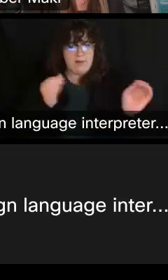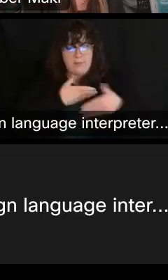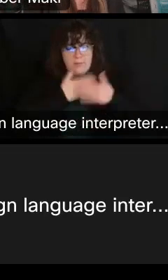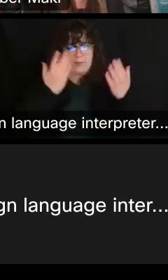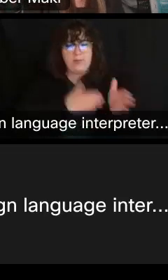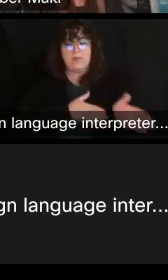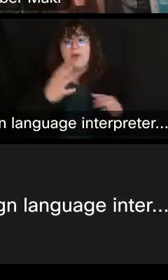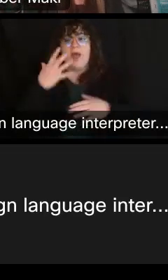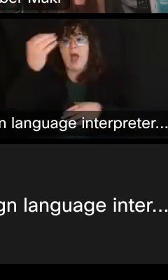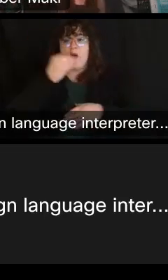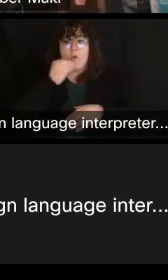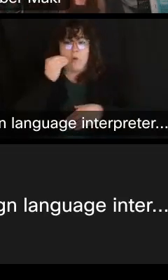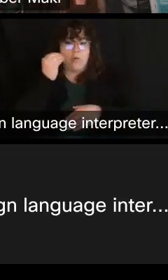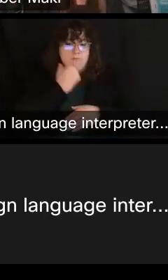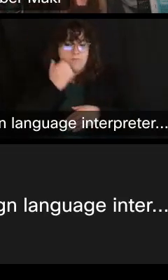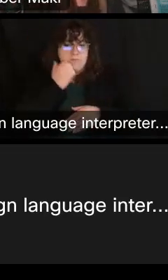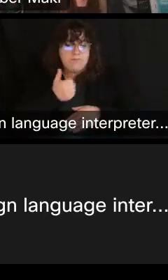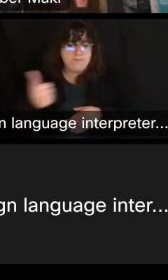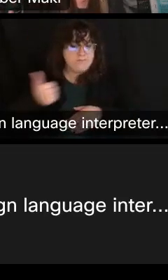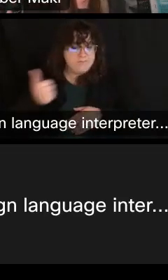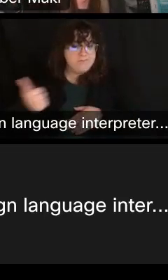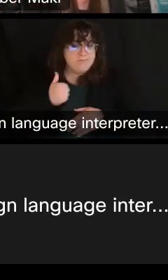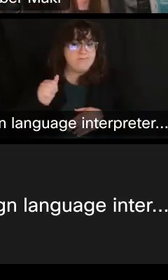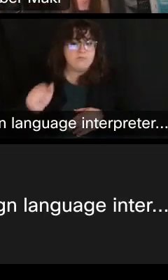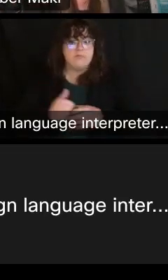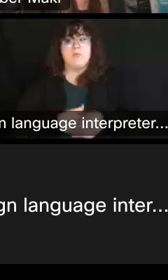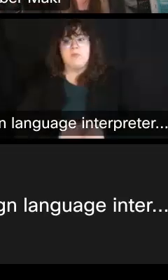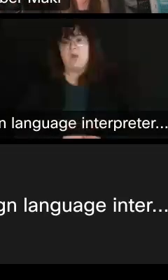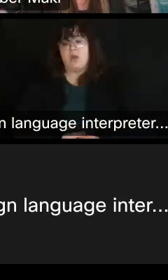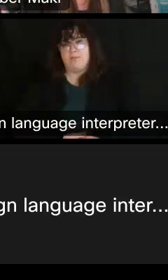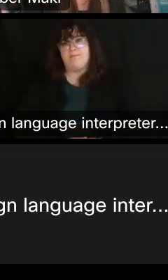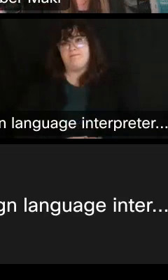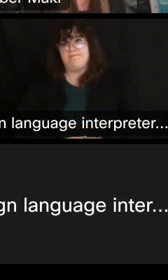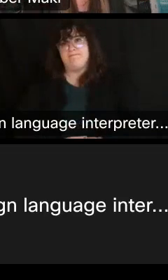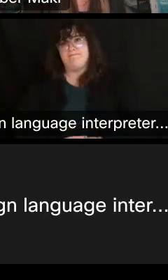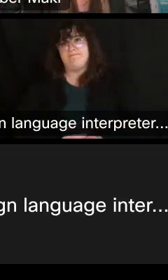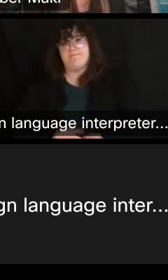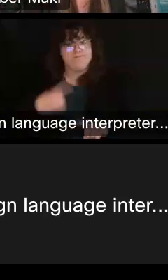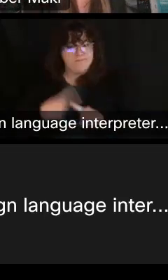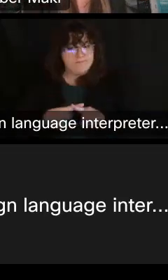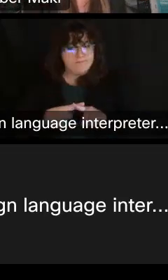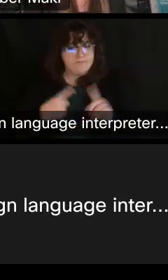daily. The biggest pro on this end of it is that the residential piece of it,